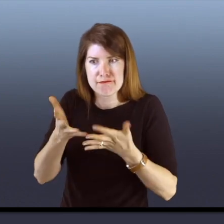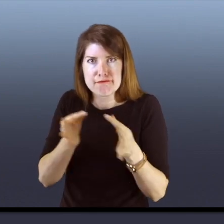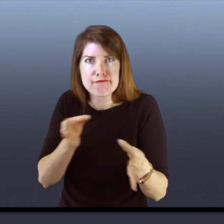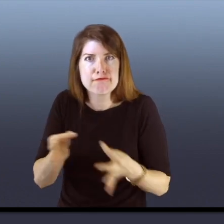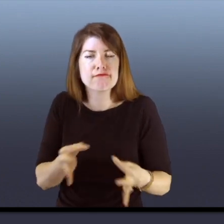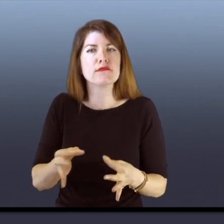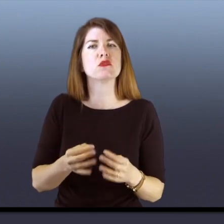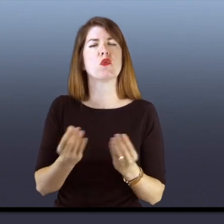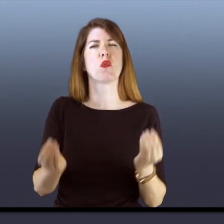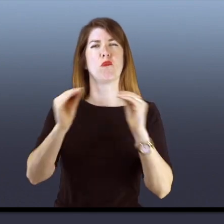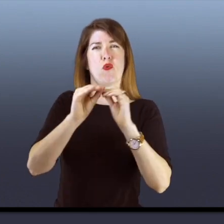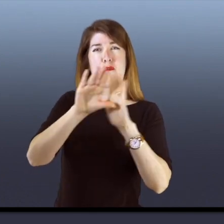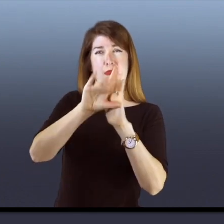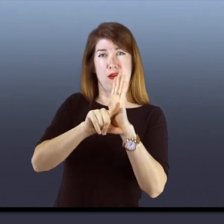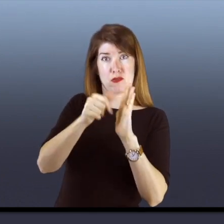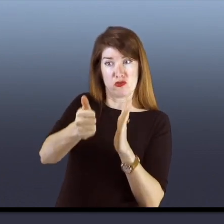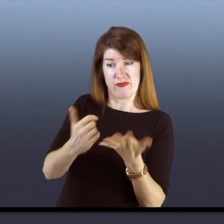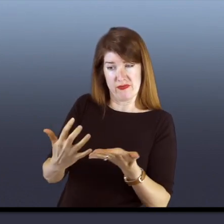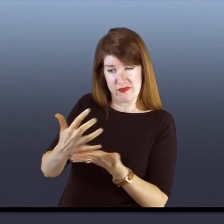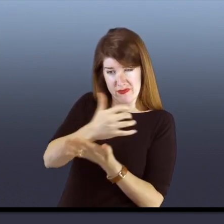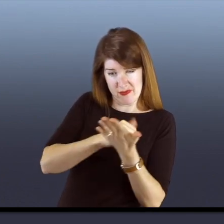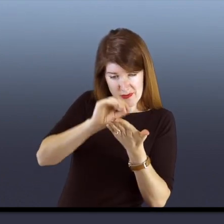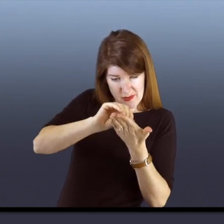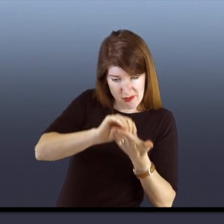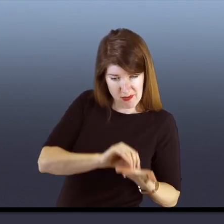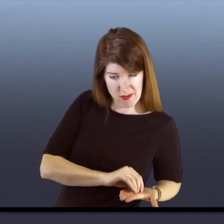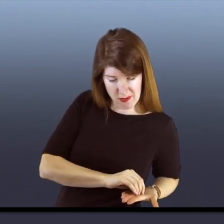So the more background information you can gather ahead of time